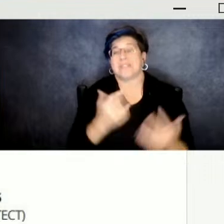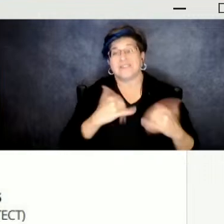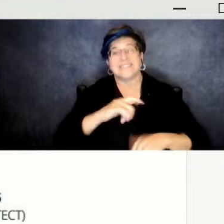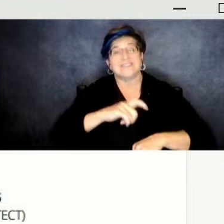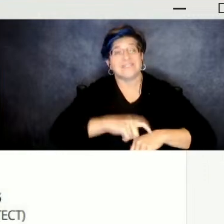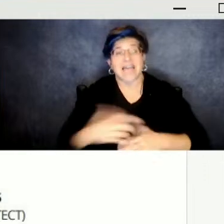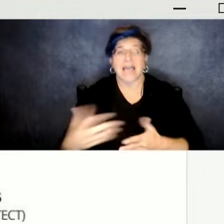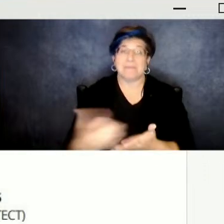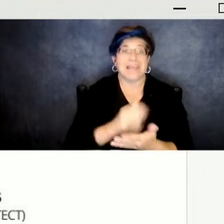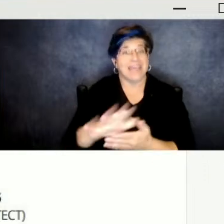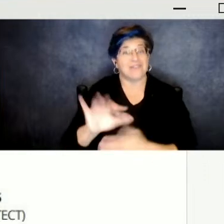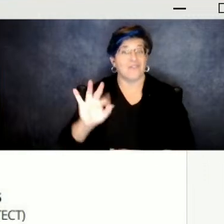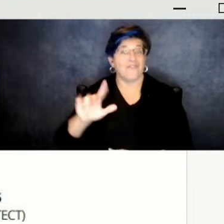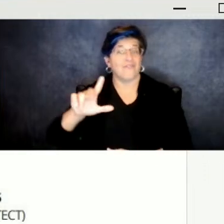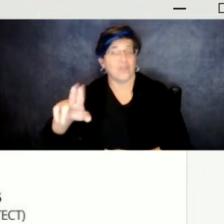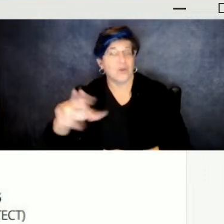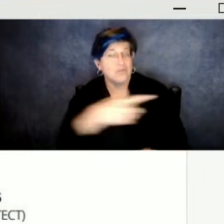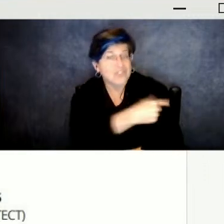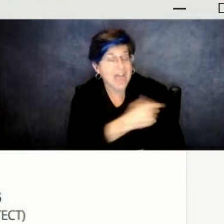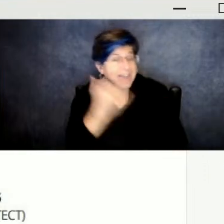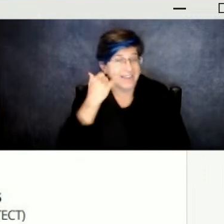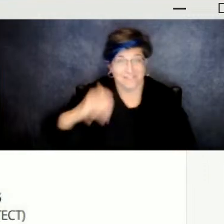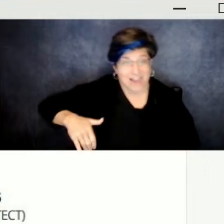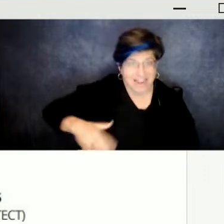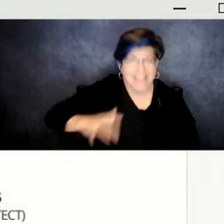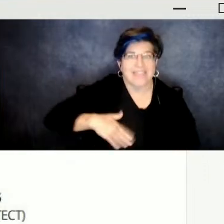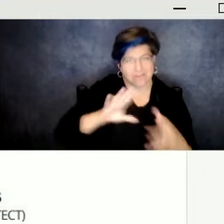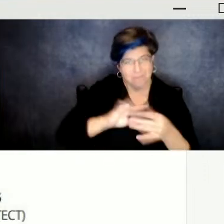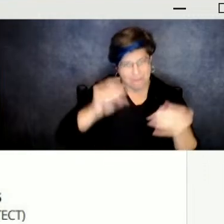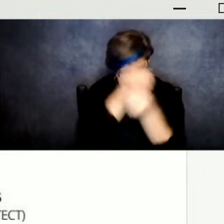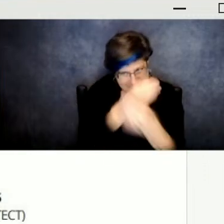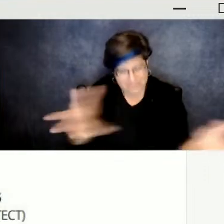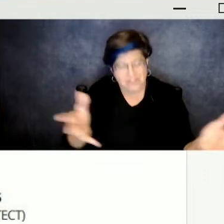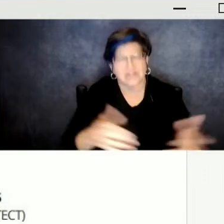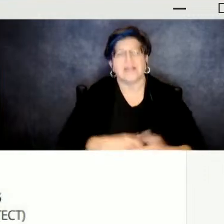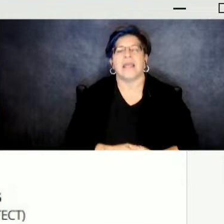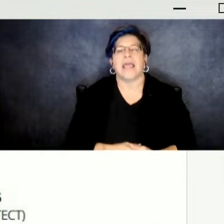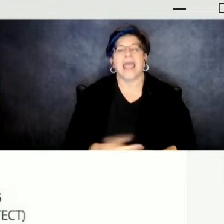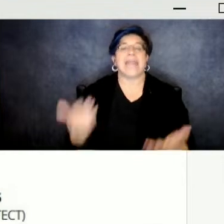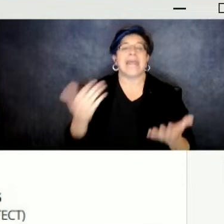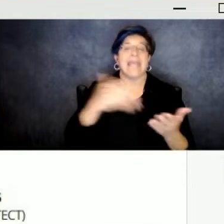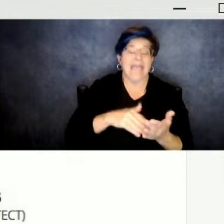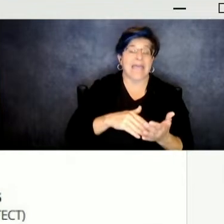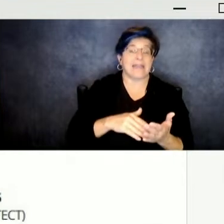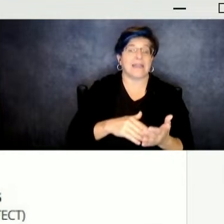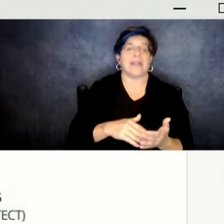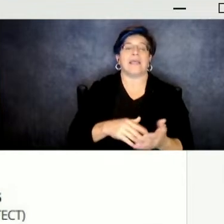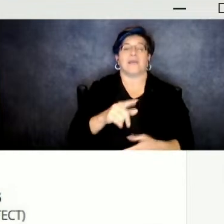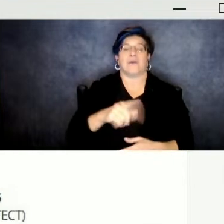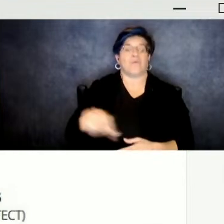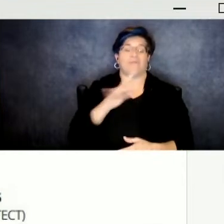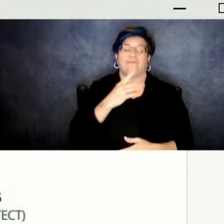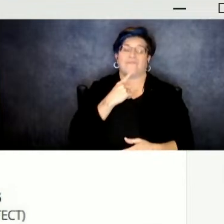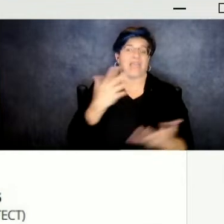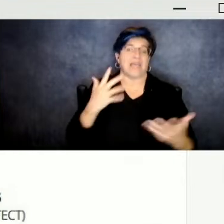SOME FOLKS AND SO IT CERTAINLY IS THERE STILL TIME TO GET YOUR FLU SHOT IF YOU HAVEN'T